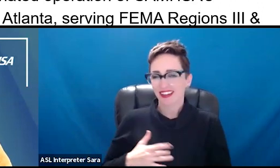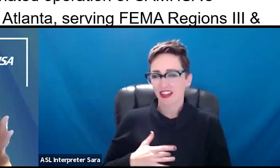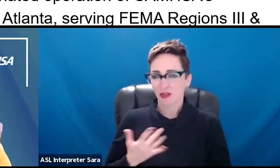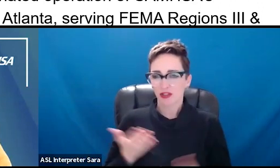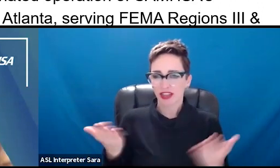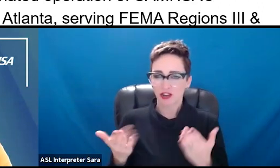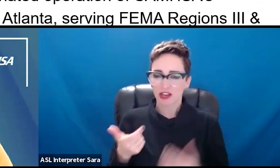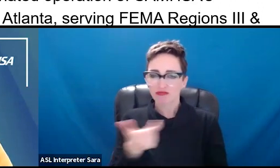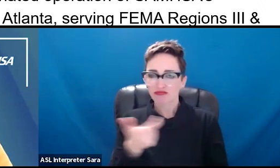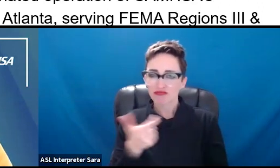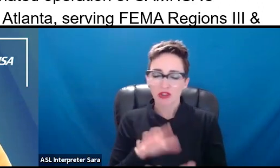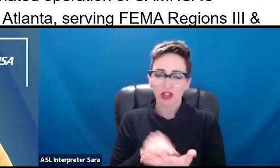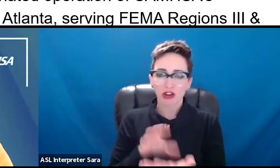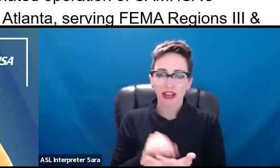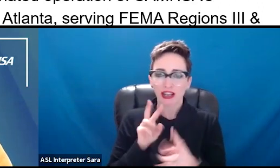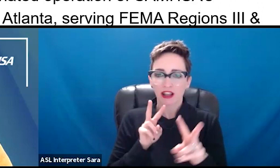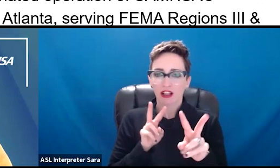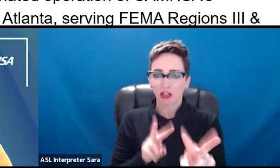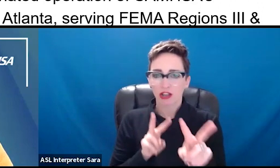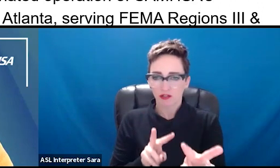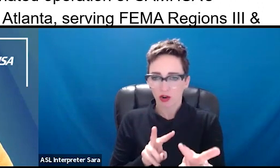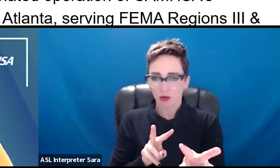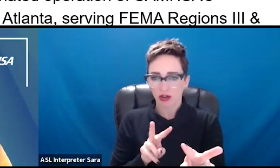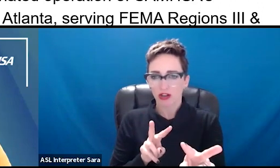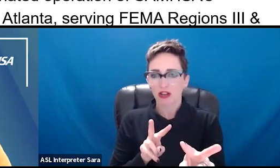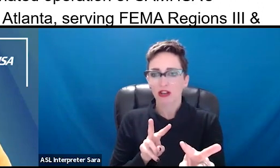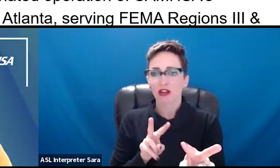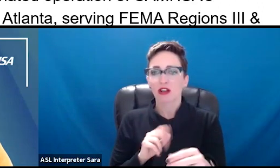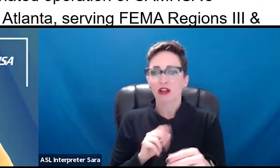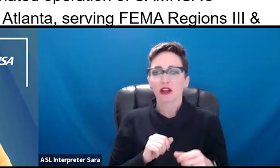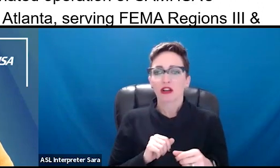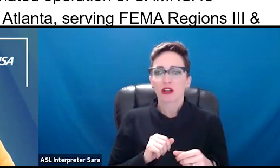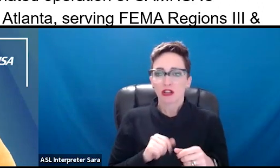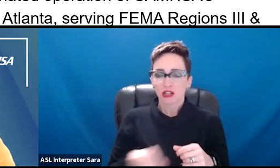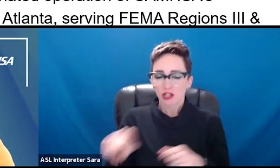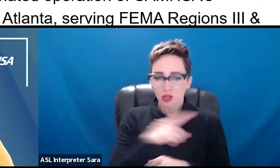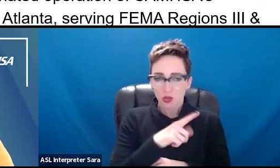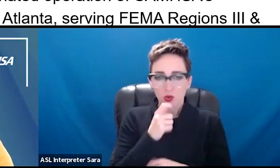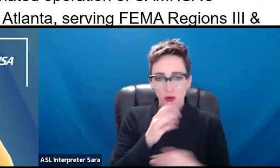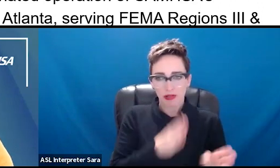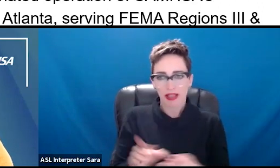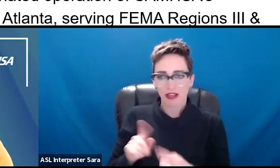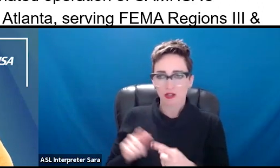and looking forward to those of you who plan to apply for the Policy Academy.